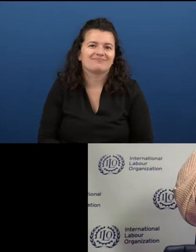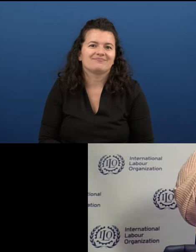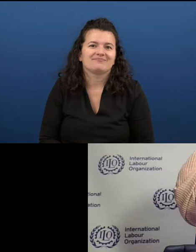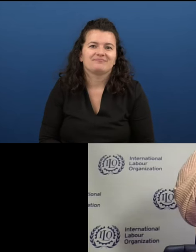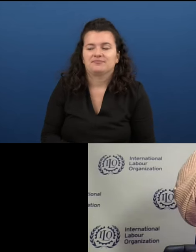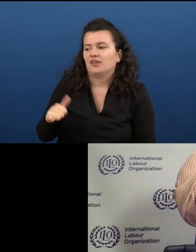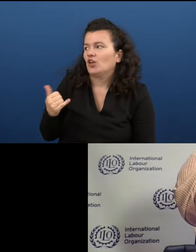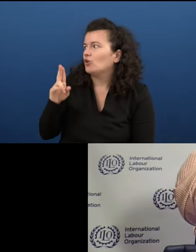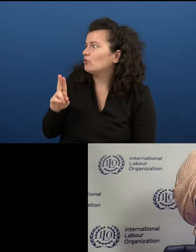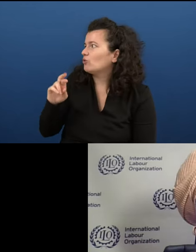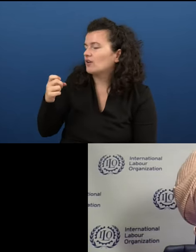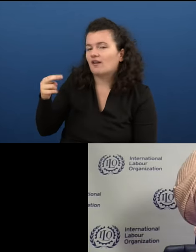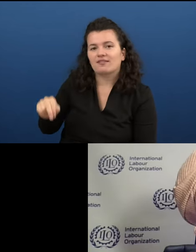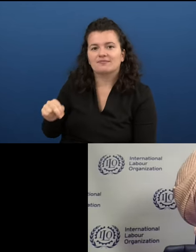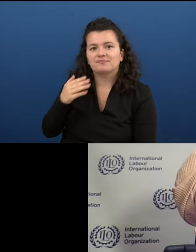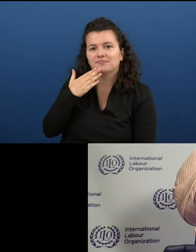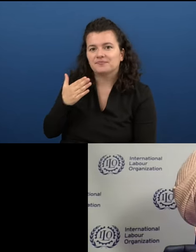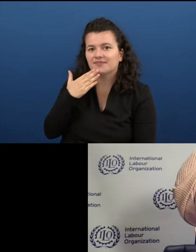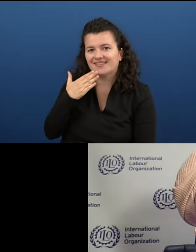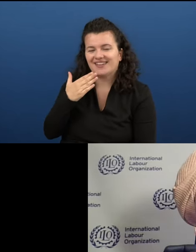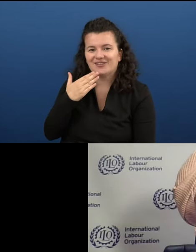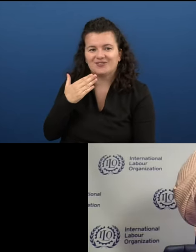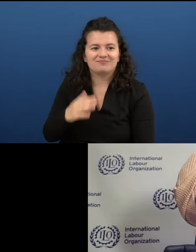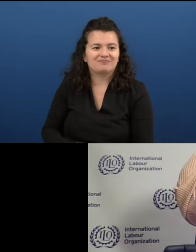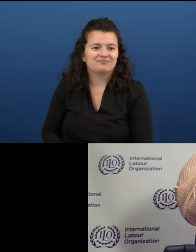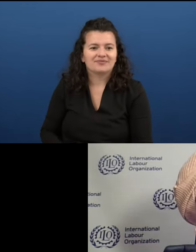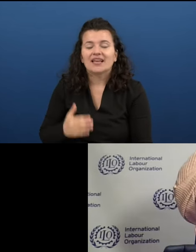your very important remarks and reminders. Thank you very much.